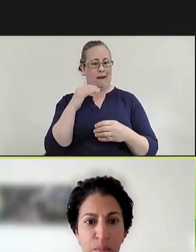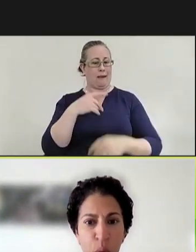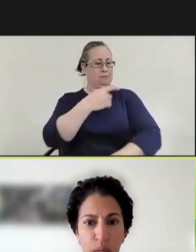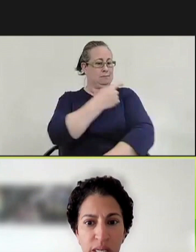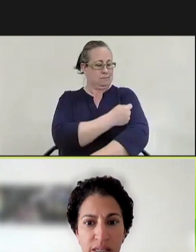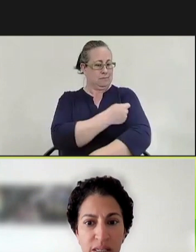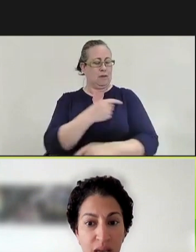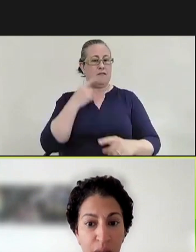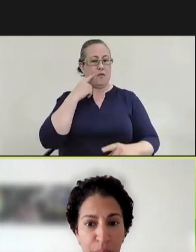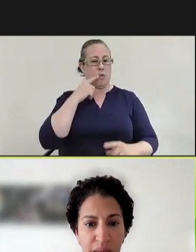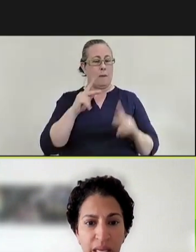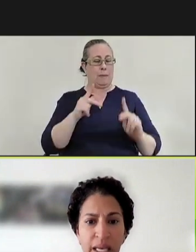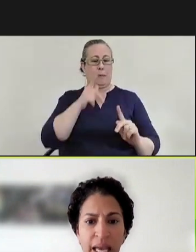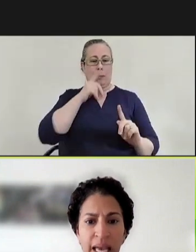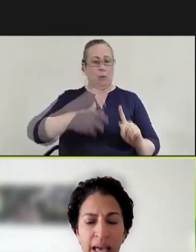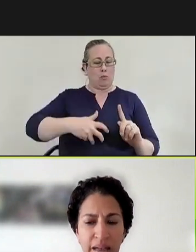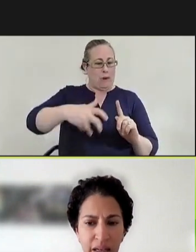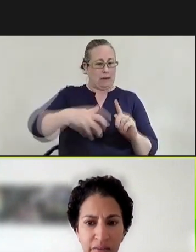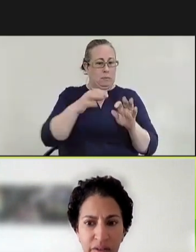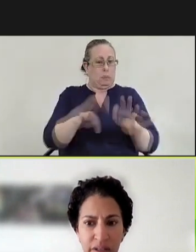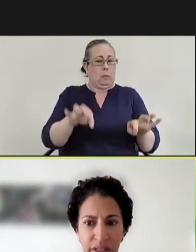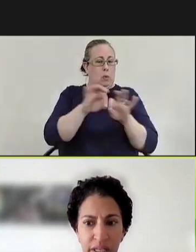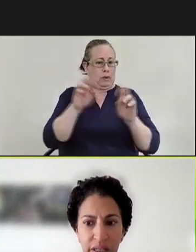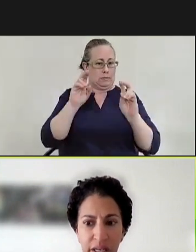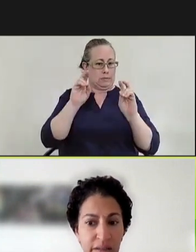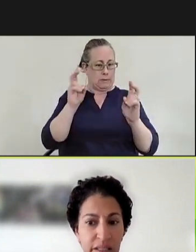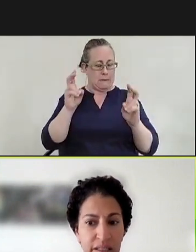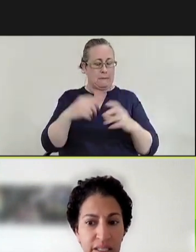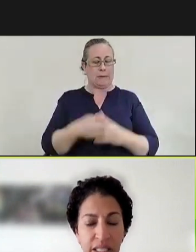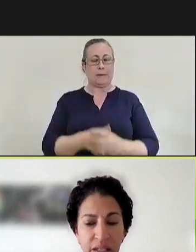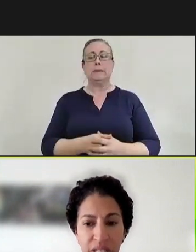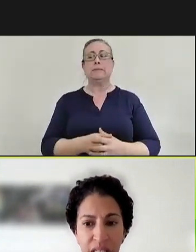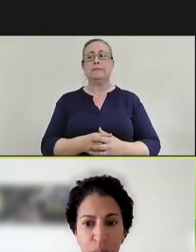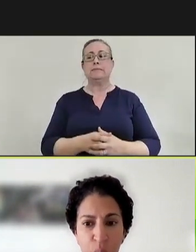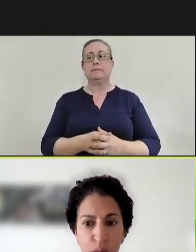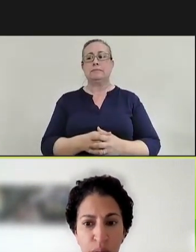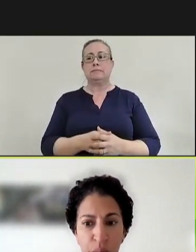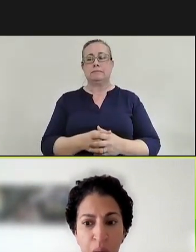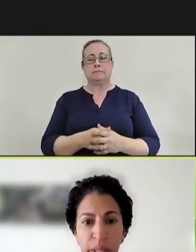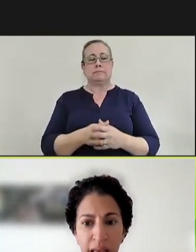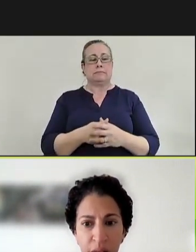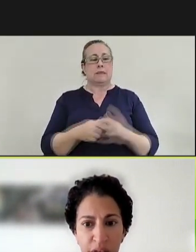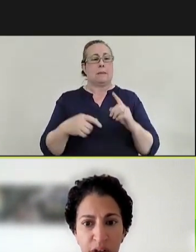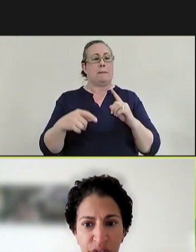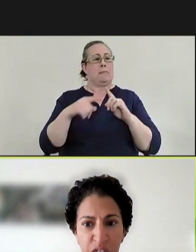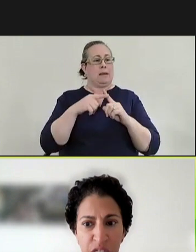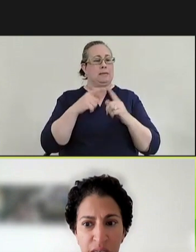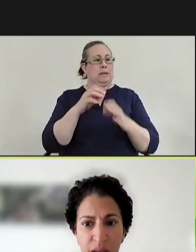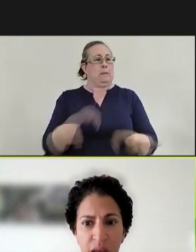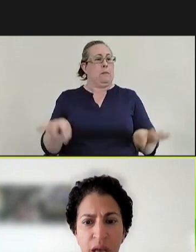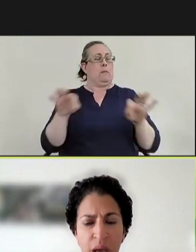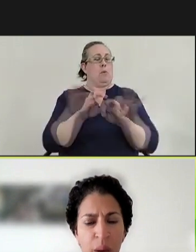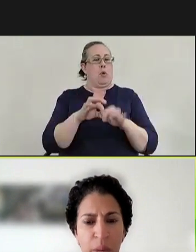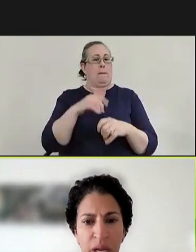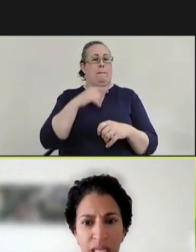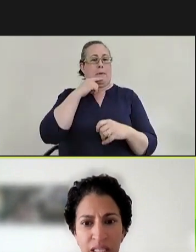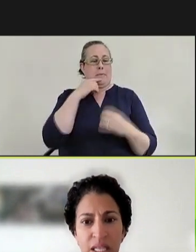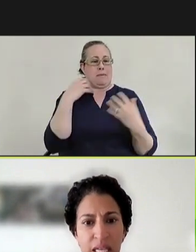important topic and of the significantly important public health intervention. But I like to think